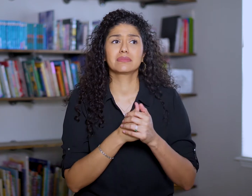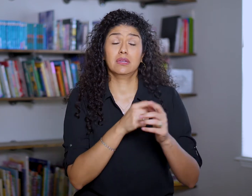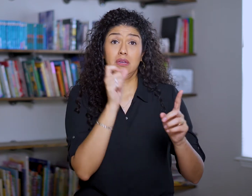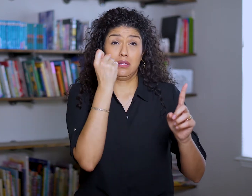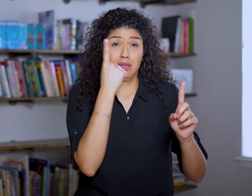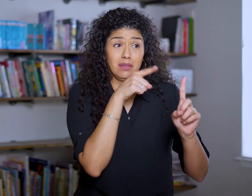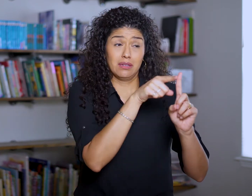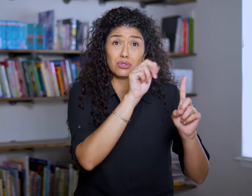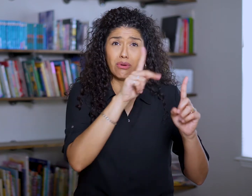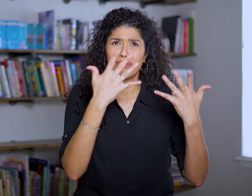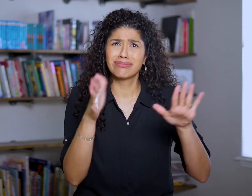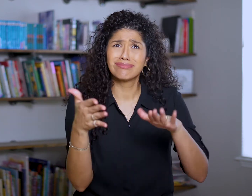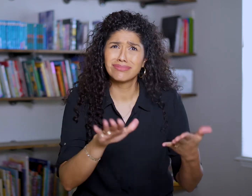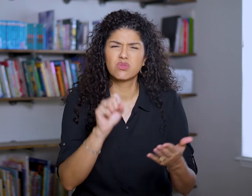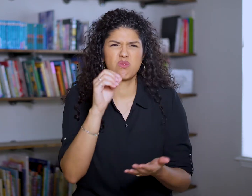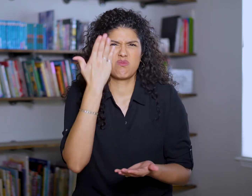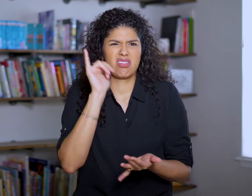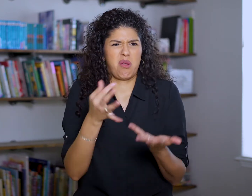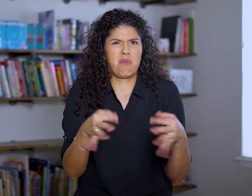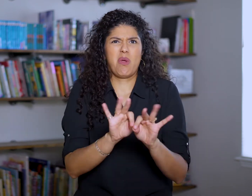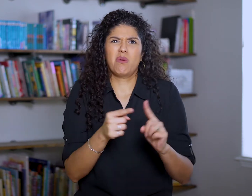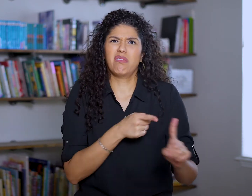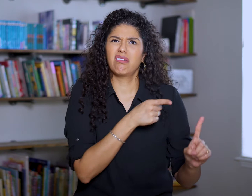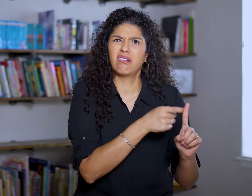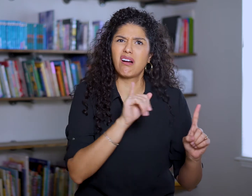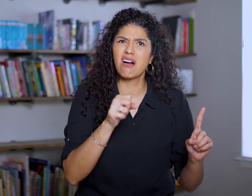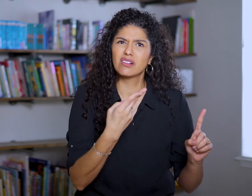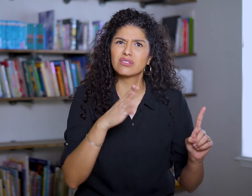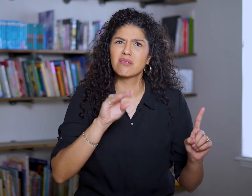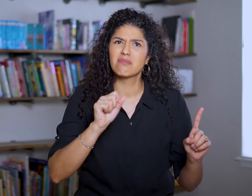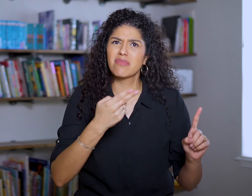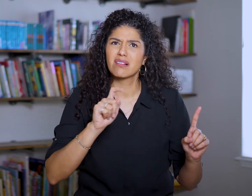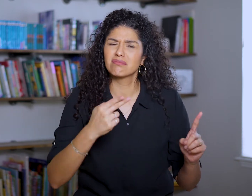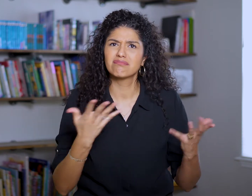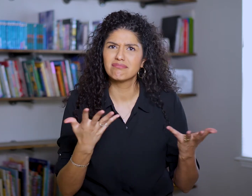Saul is long dead, so why is this a big deal to Ish-bosheth?